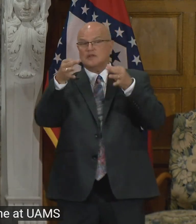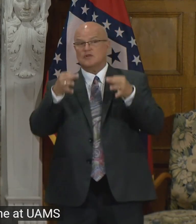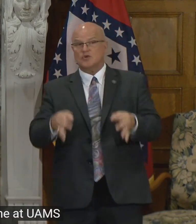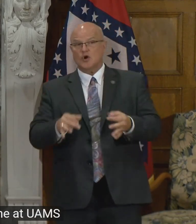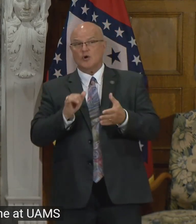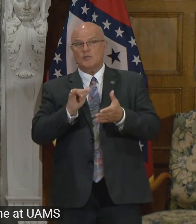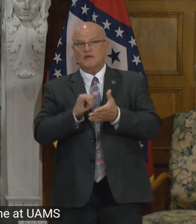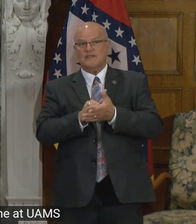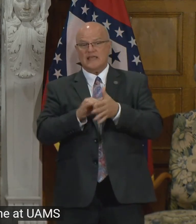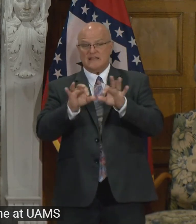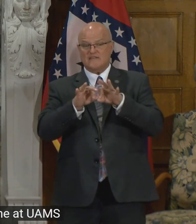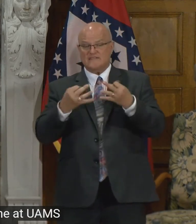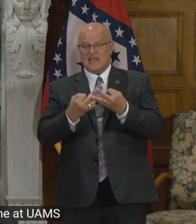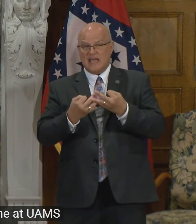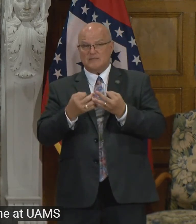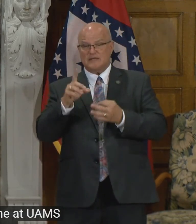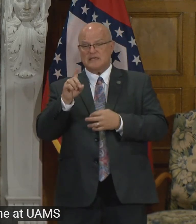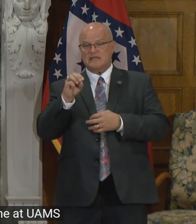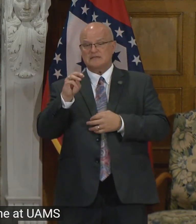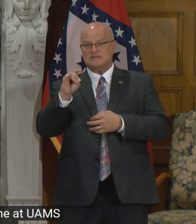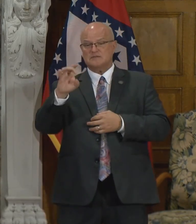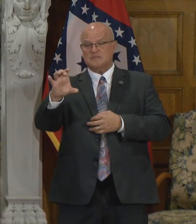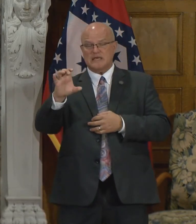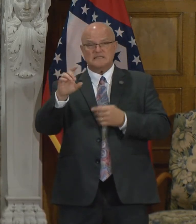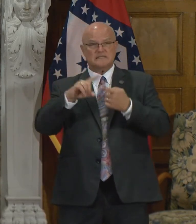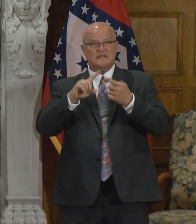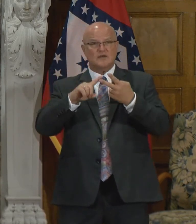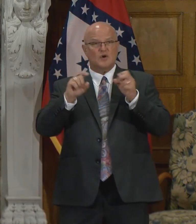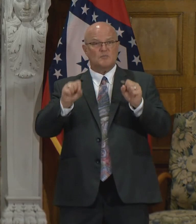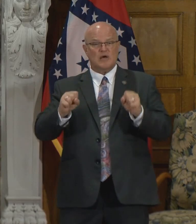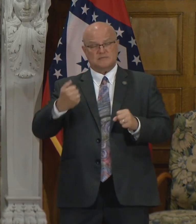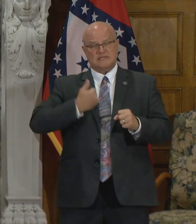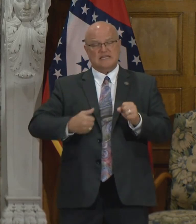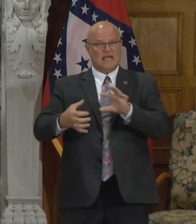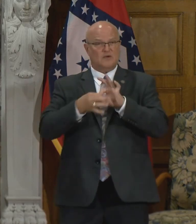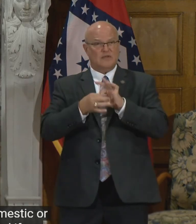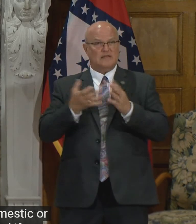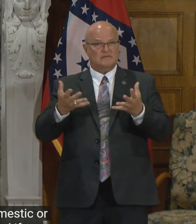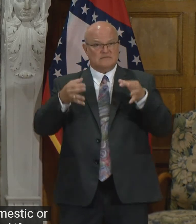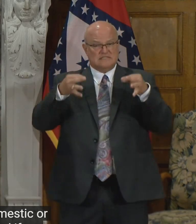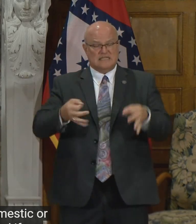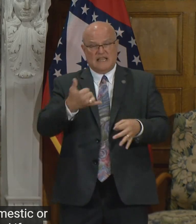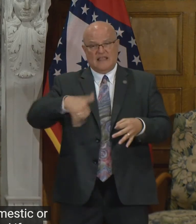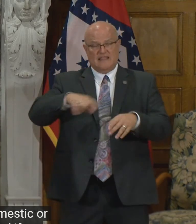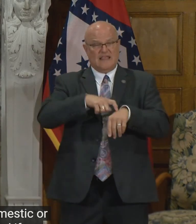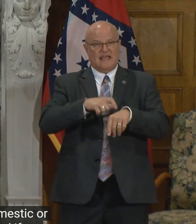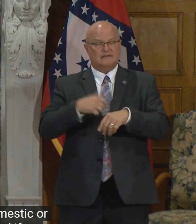Family related, domestic or possibly gang related if we determine any. At this time, no